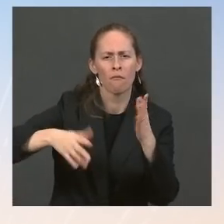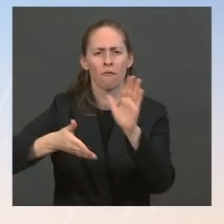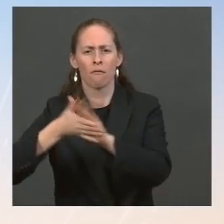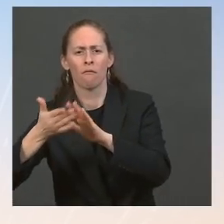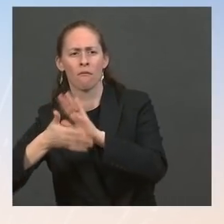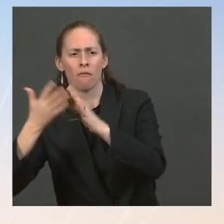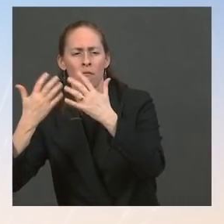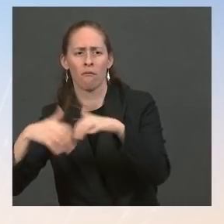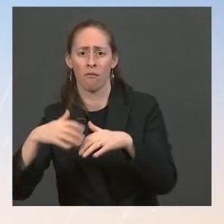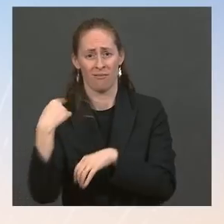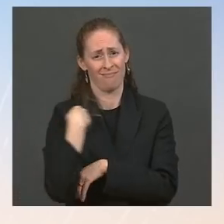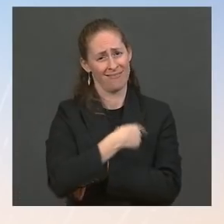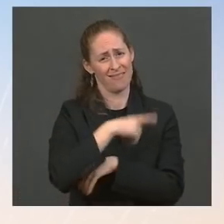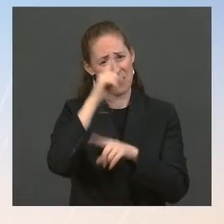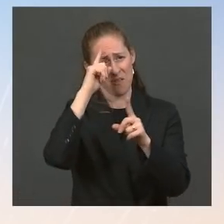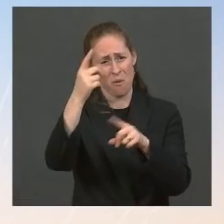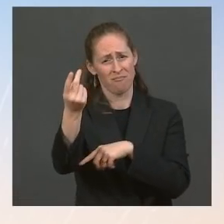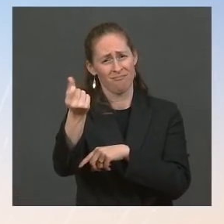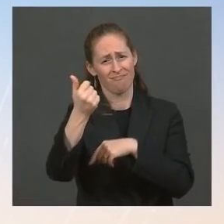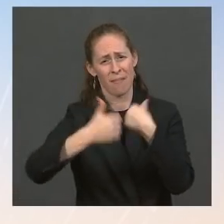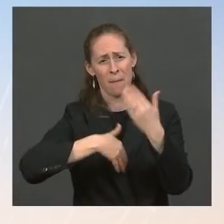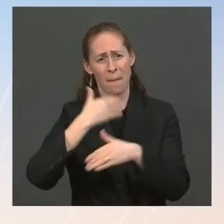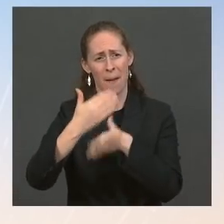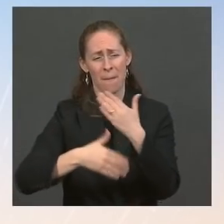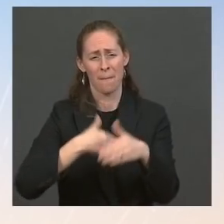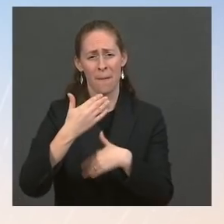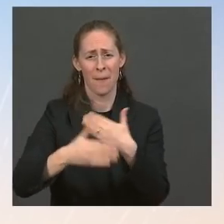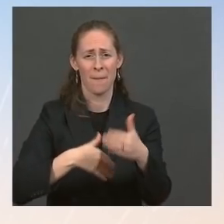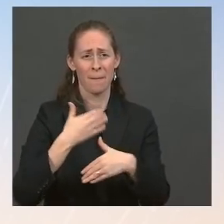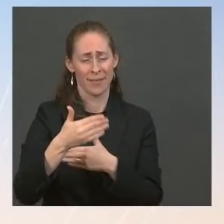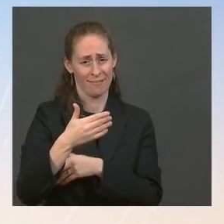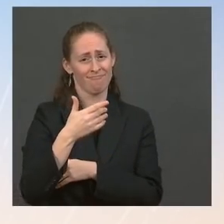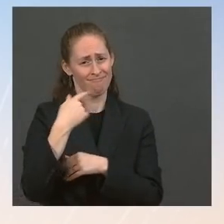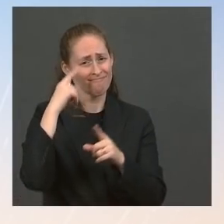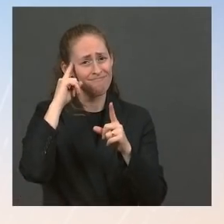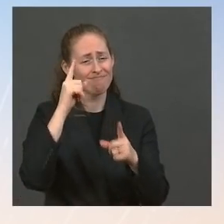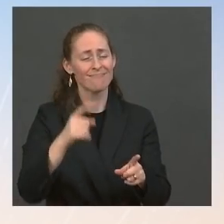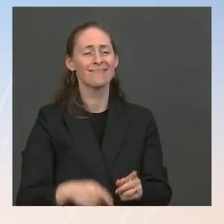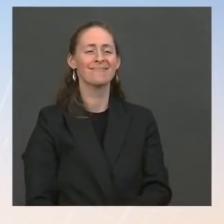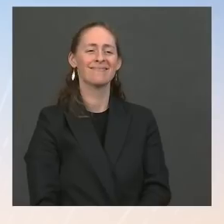I would note, though, that this is designed to be -- this is not designed to be a stimulus bill;